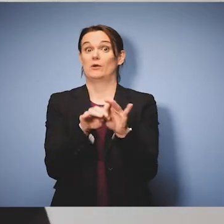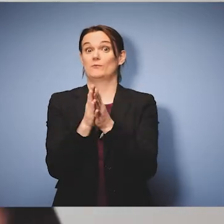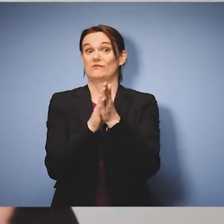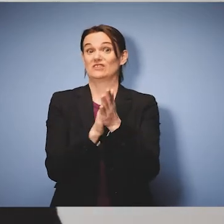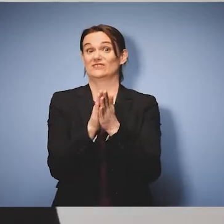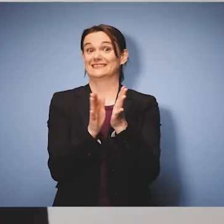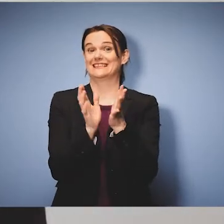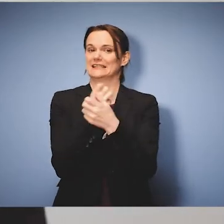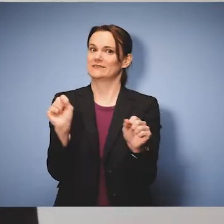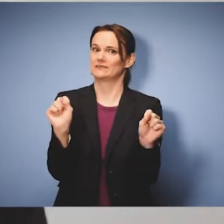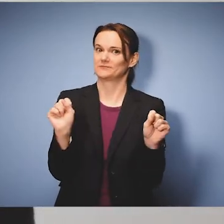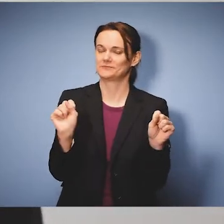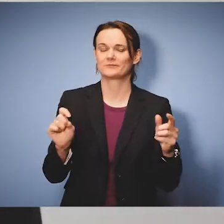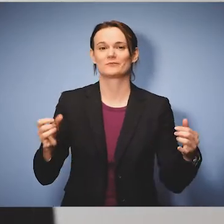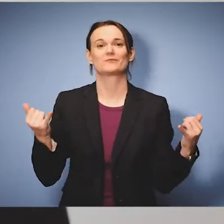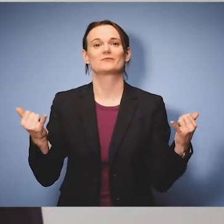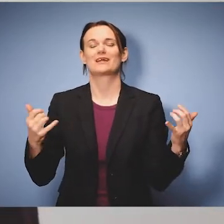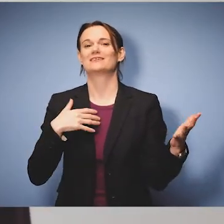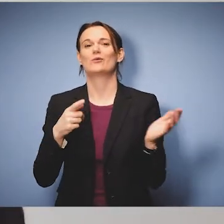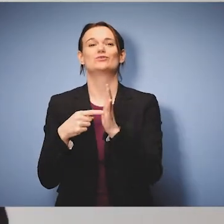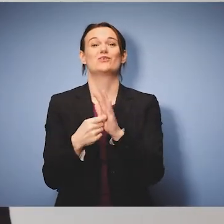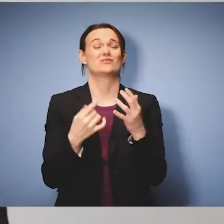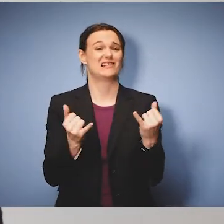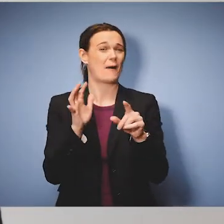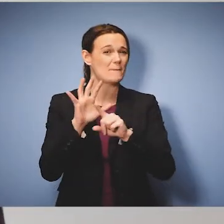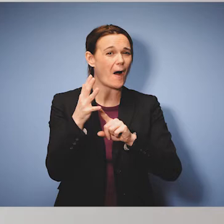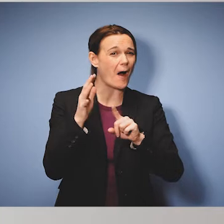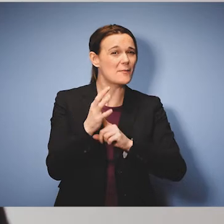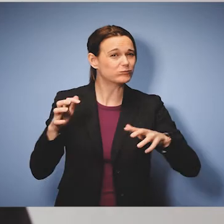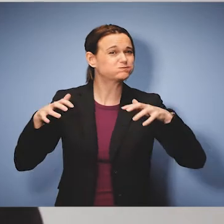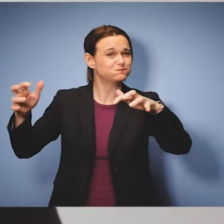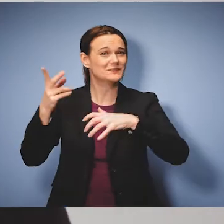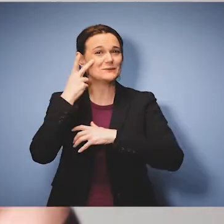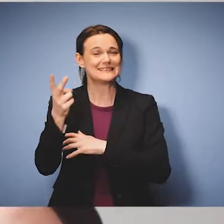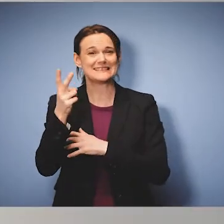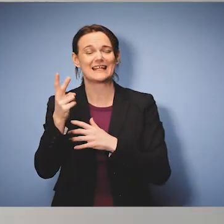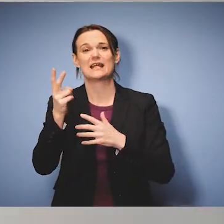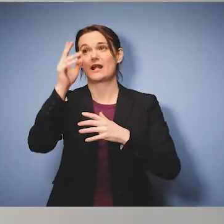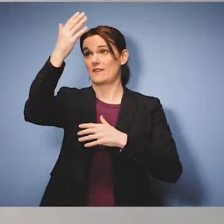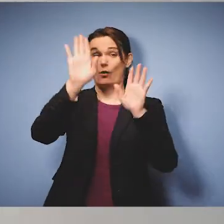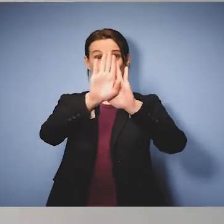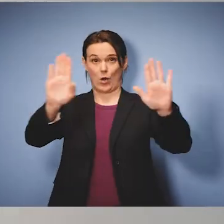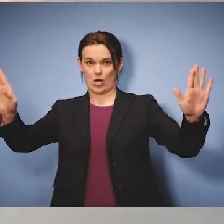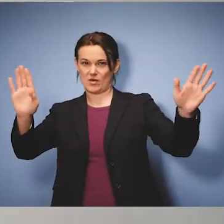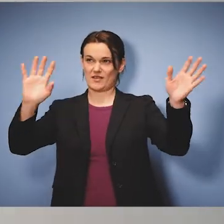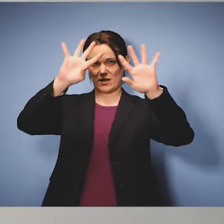Today I'm gonna show you how to jump on a popular trend of geometric walls, using MDF trim and a little bit of paint